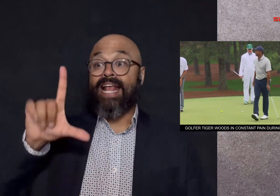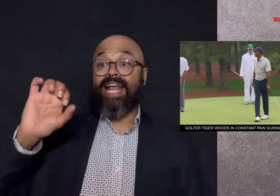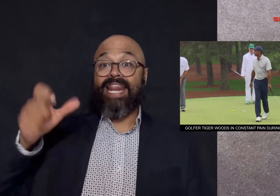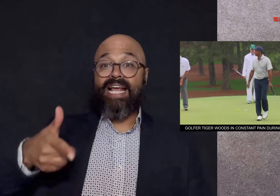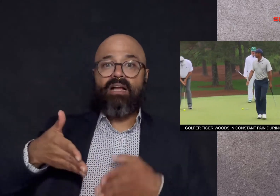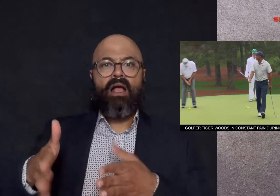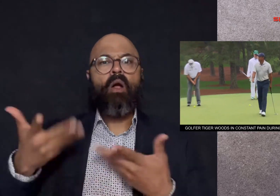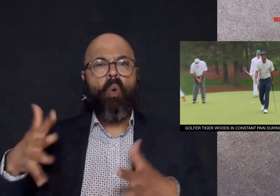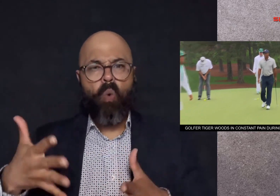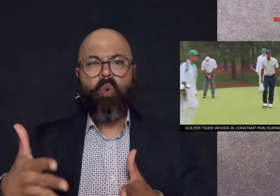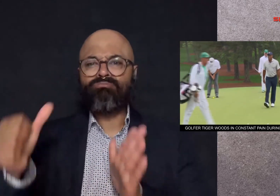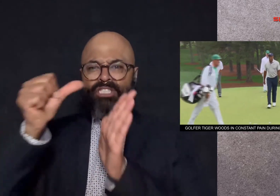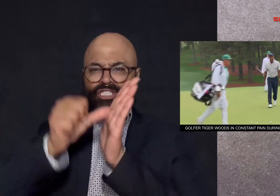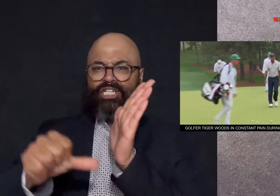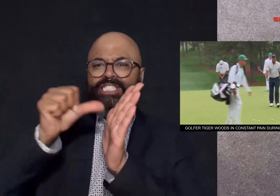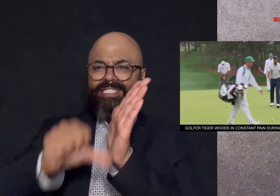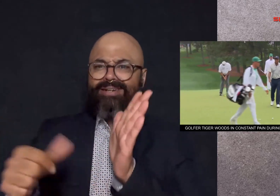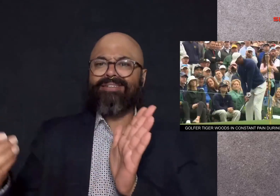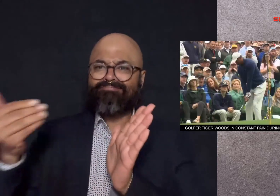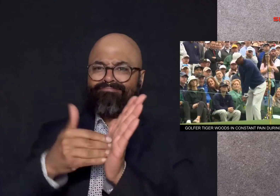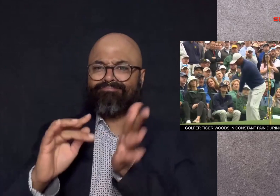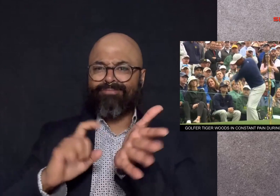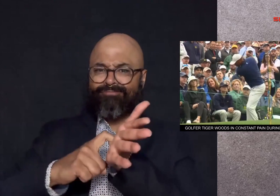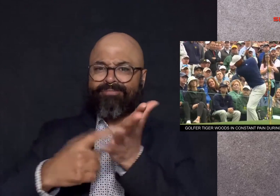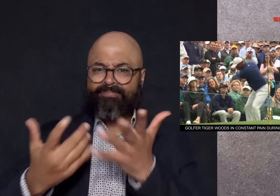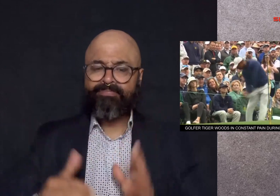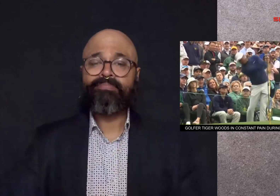the leg has been surgically repaired